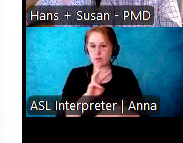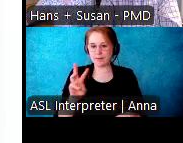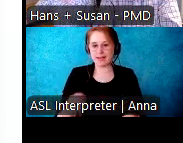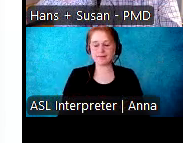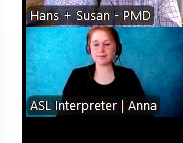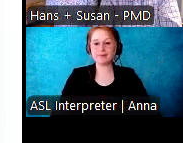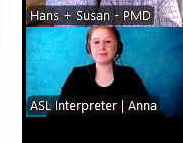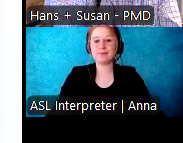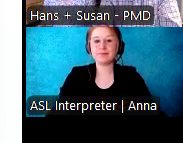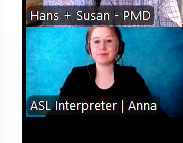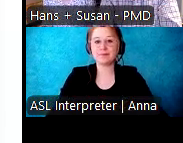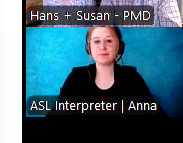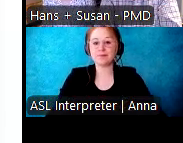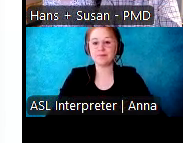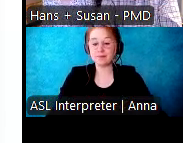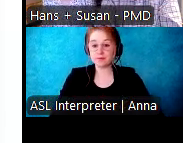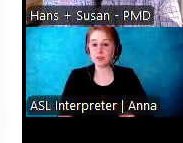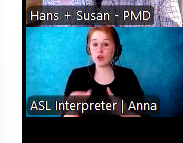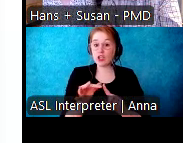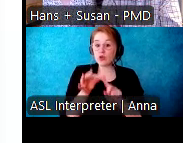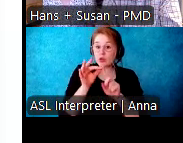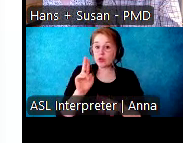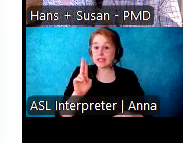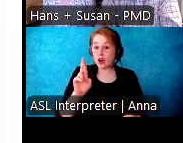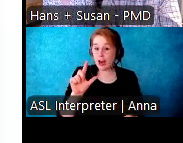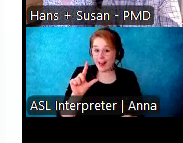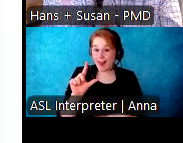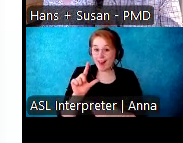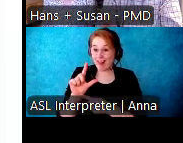By having a unique URL for Spanish language folks,